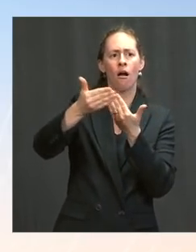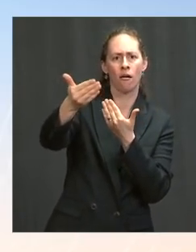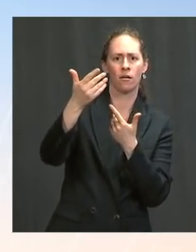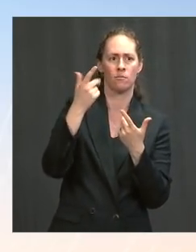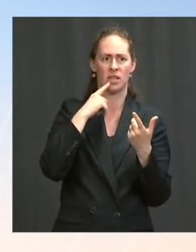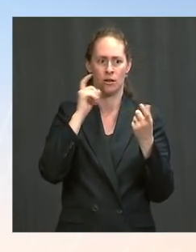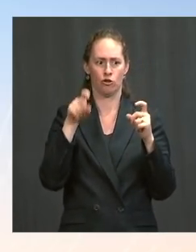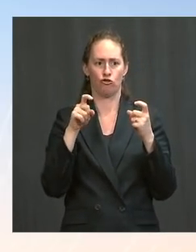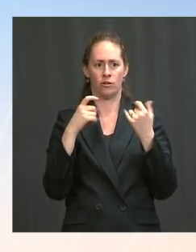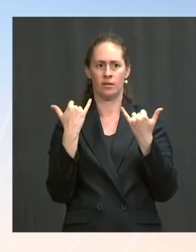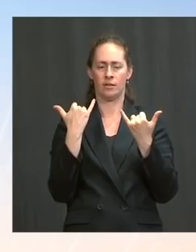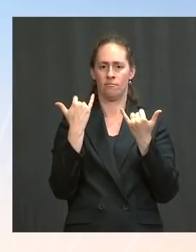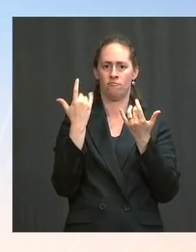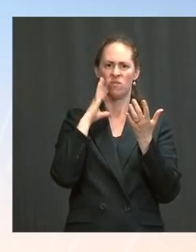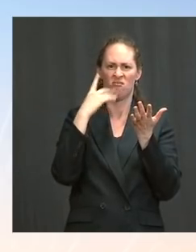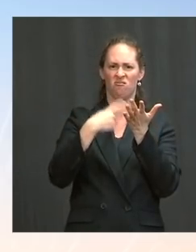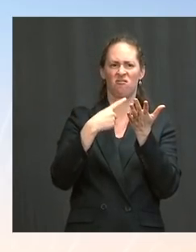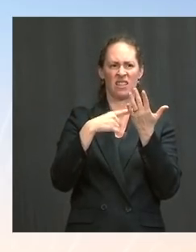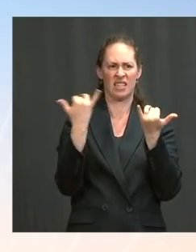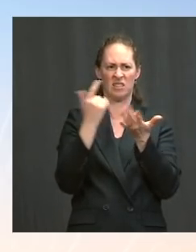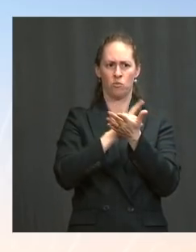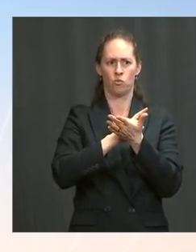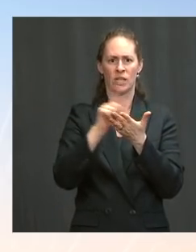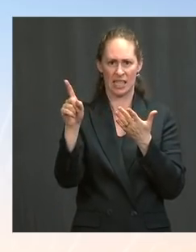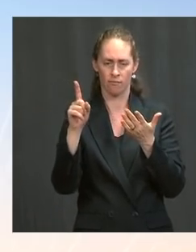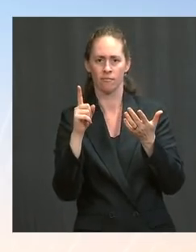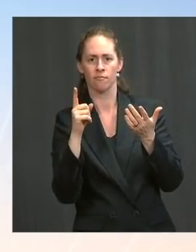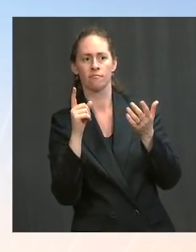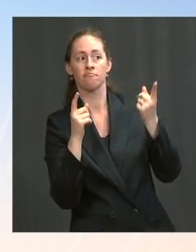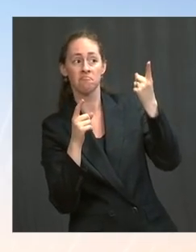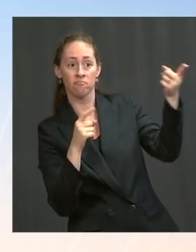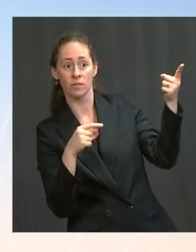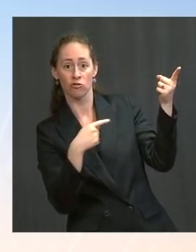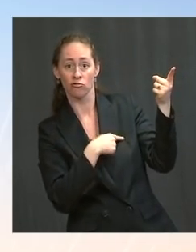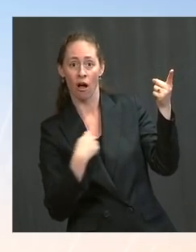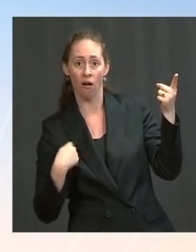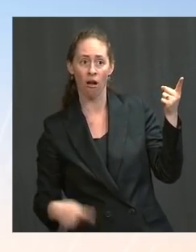China has responded to that -- to the government of Beijing -- calling on the United States